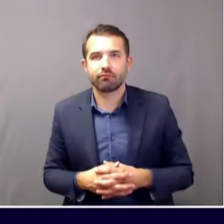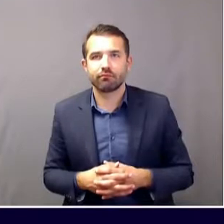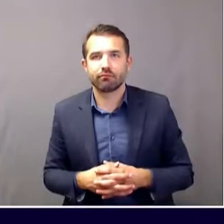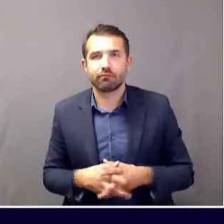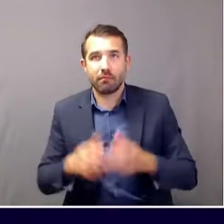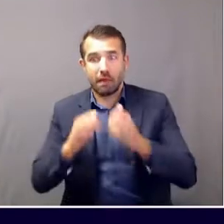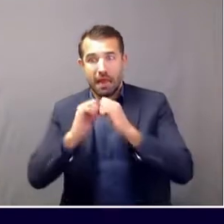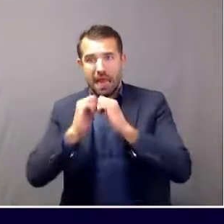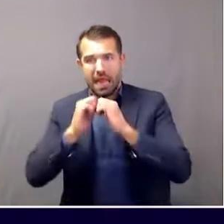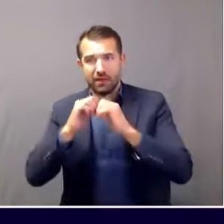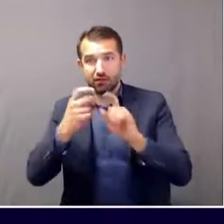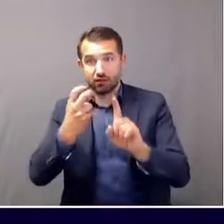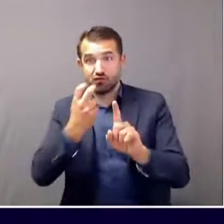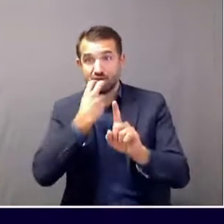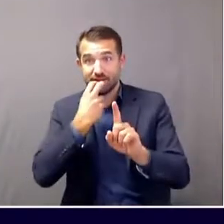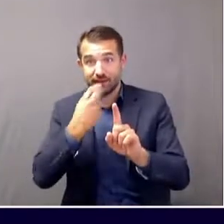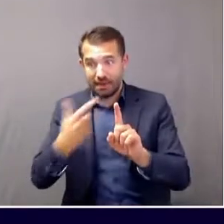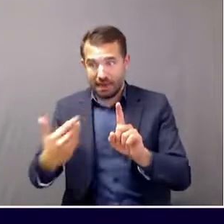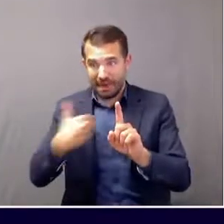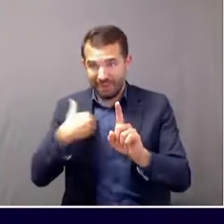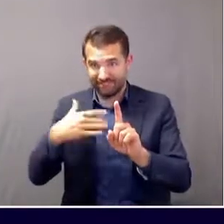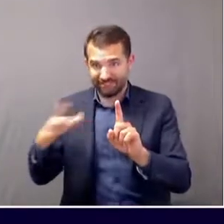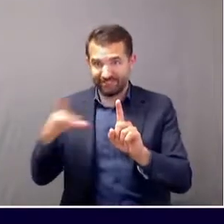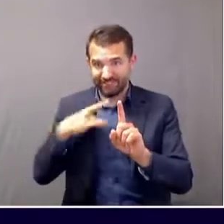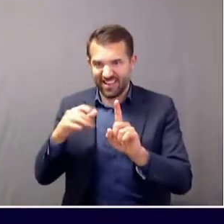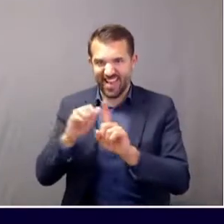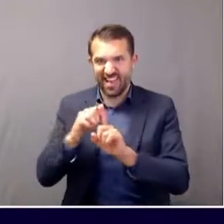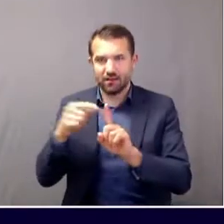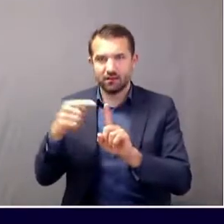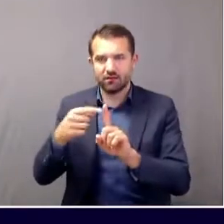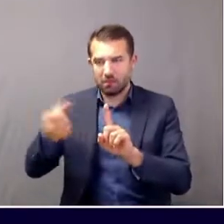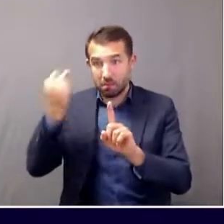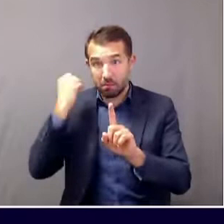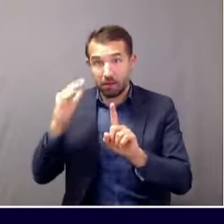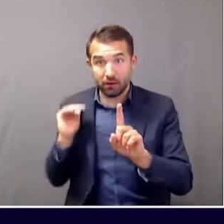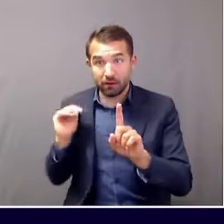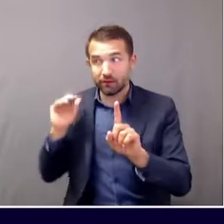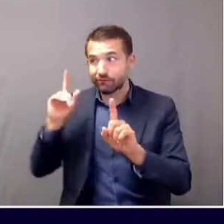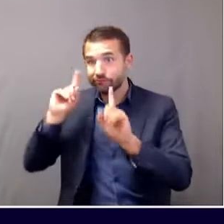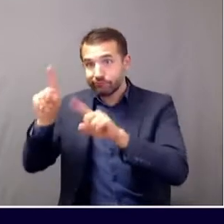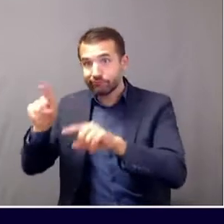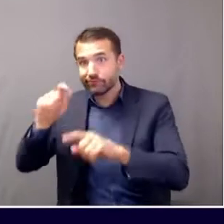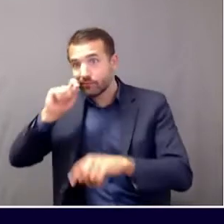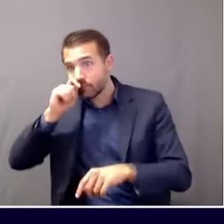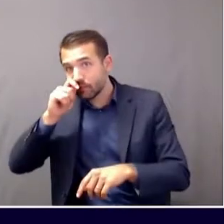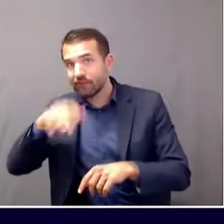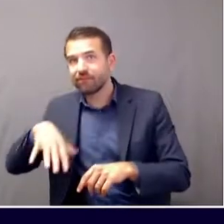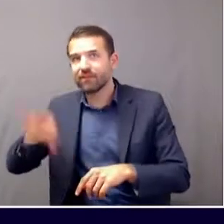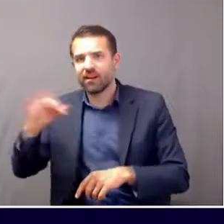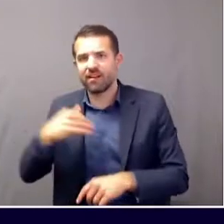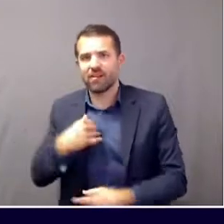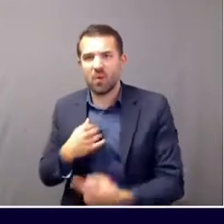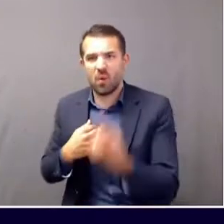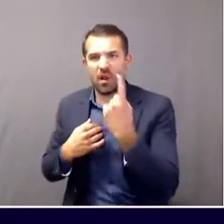I ask that is it hockey is the